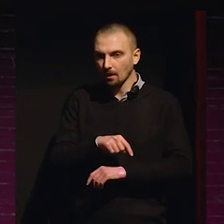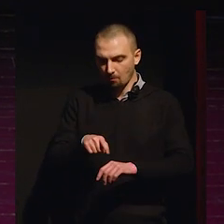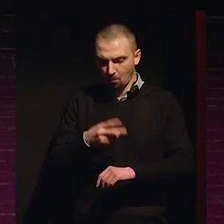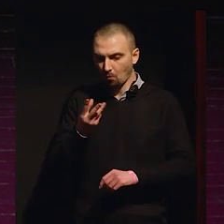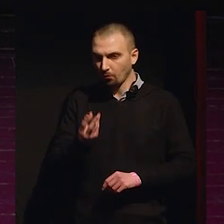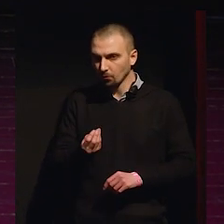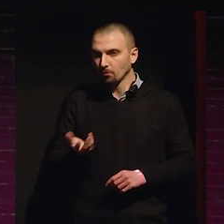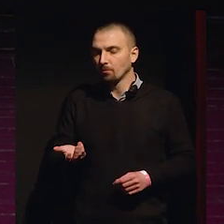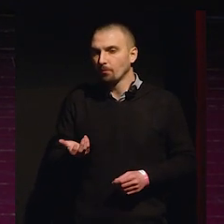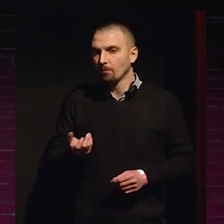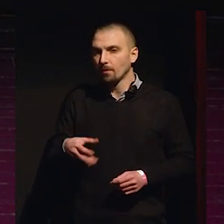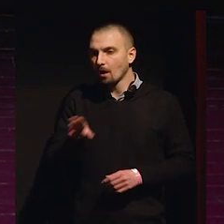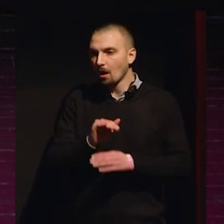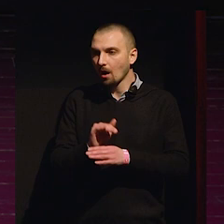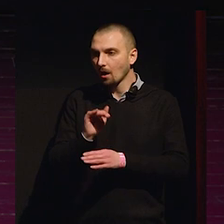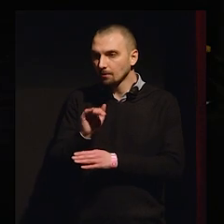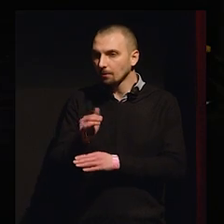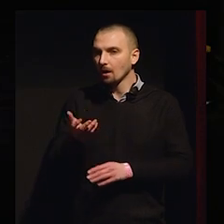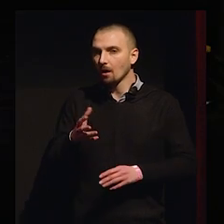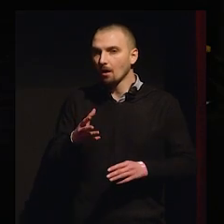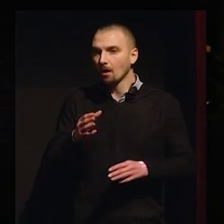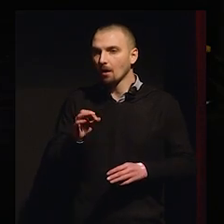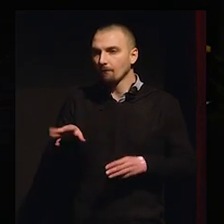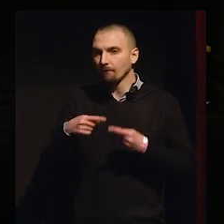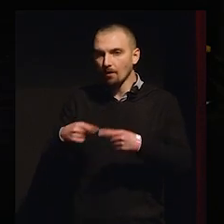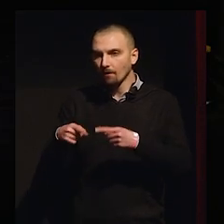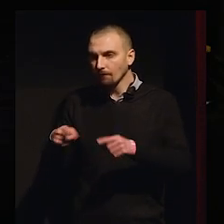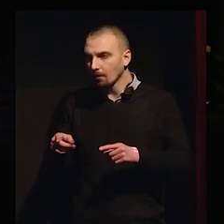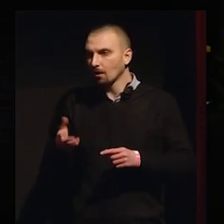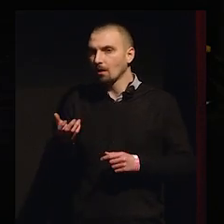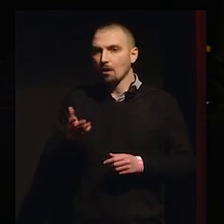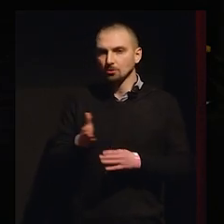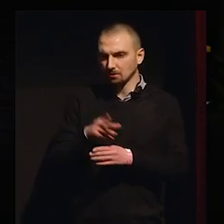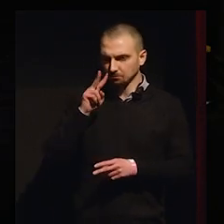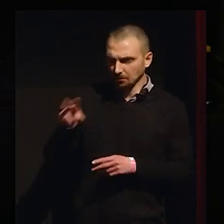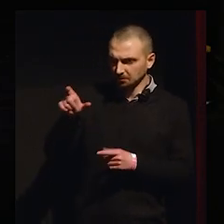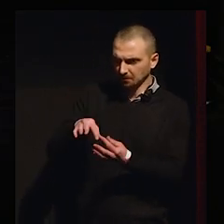Cause when you are very different than the average all your life, but you don’t know why you are so different,